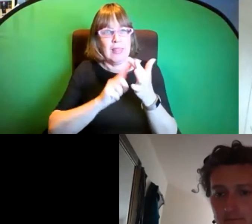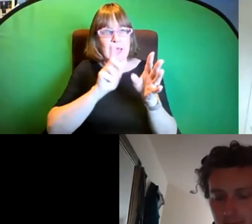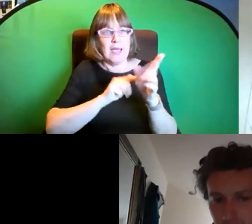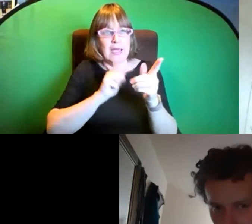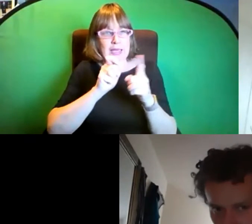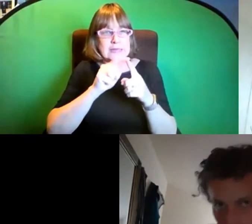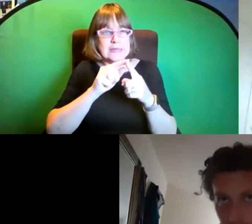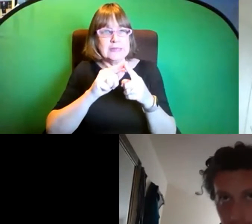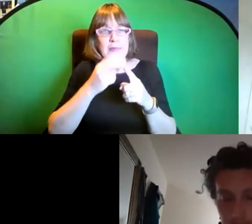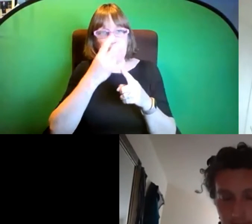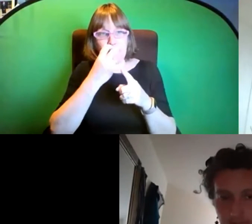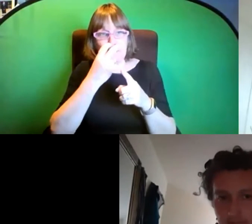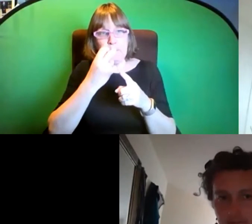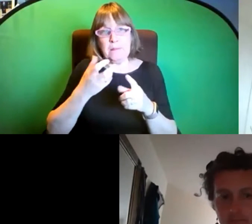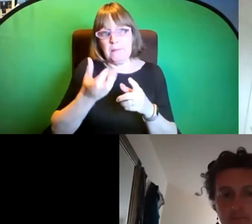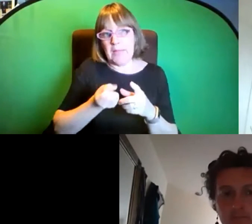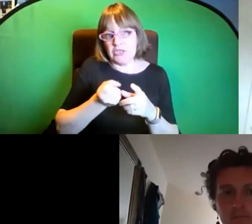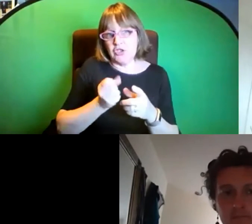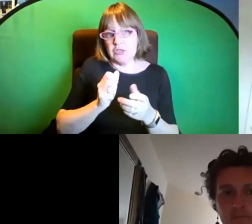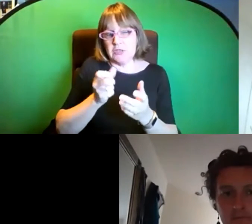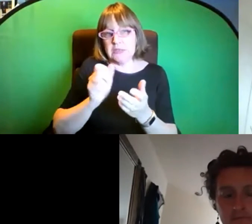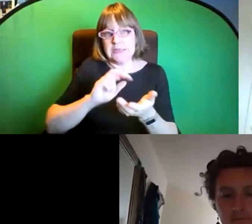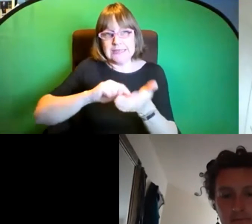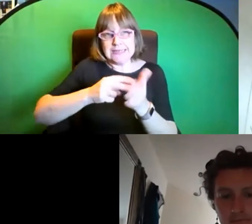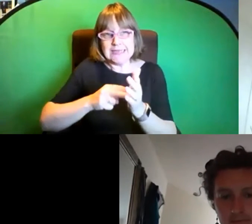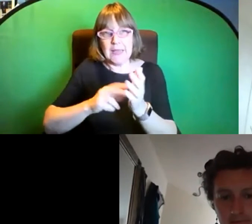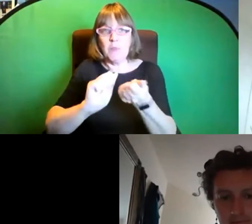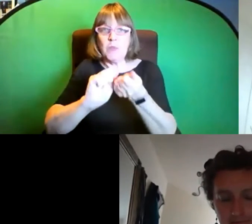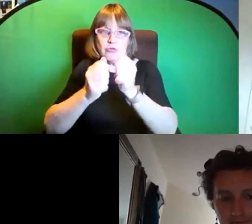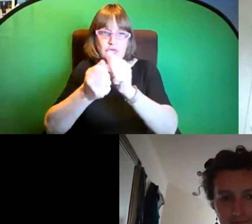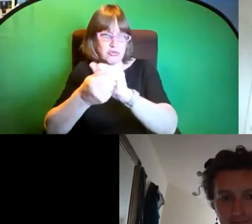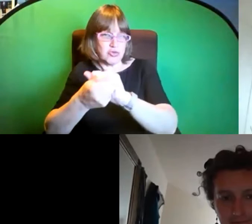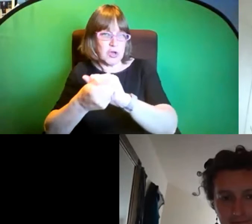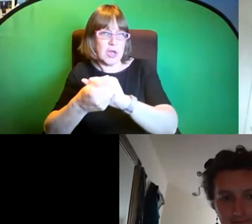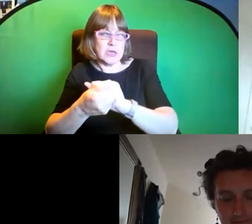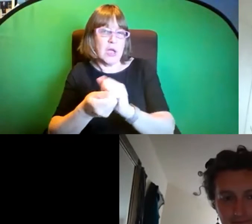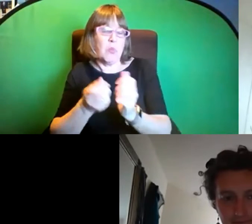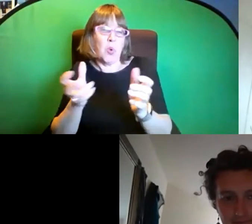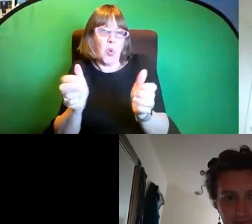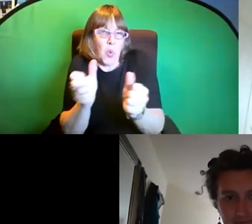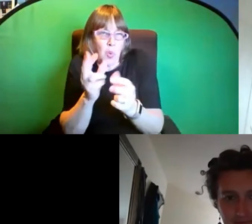be a producing a paper talking about how they will adopt such an investment